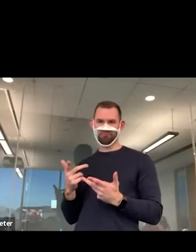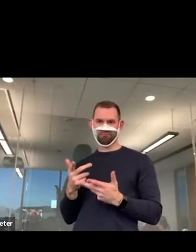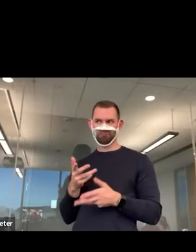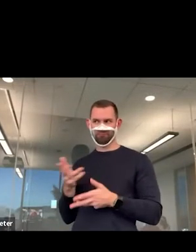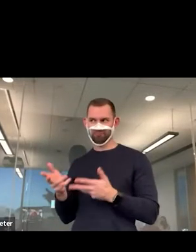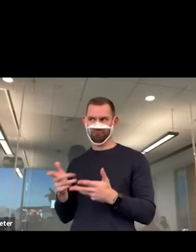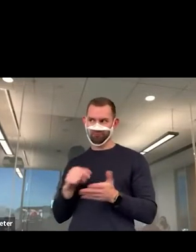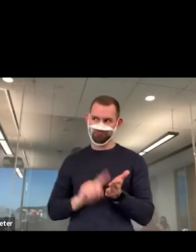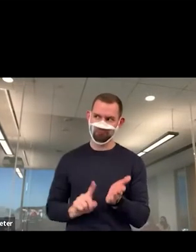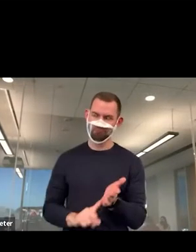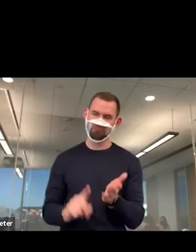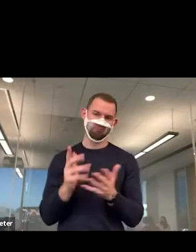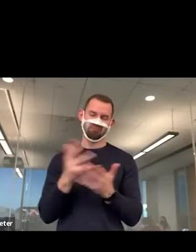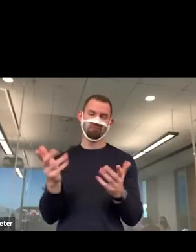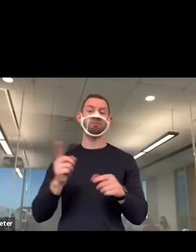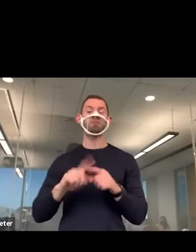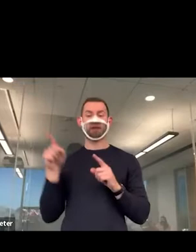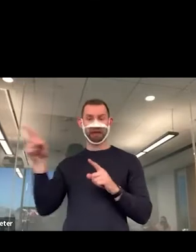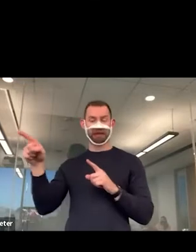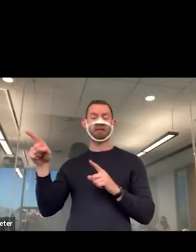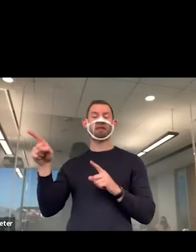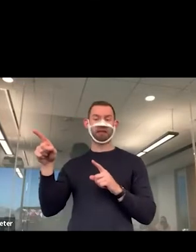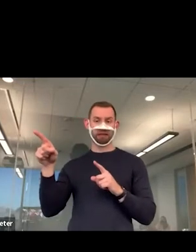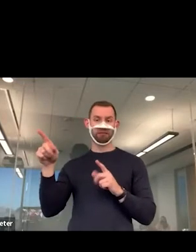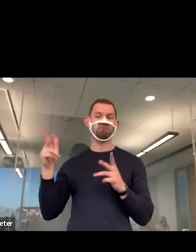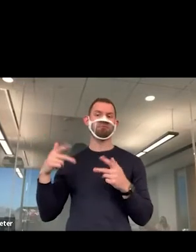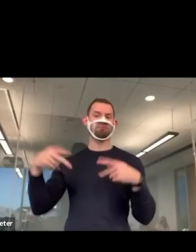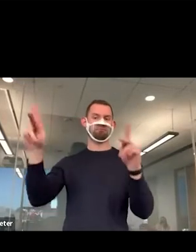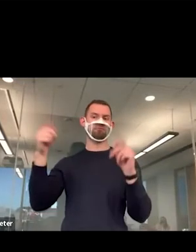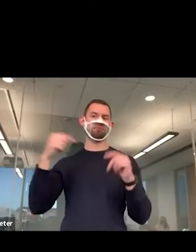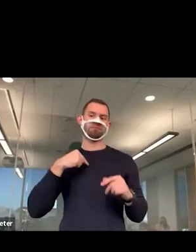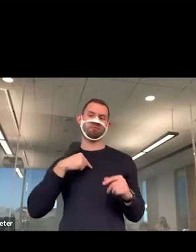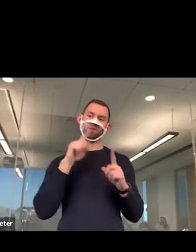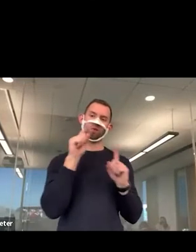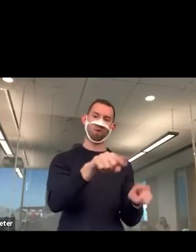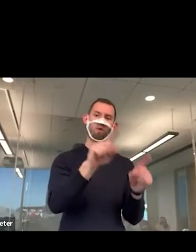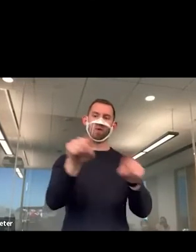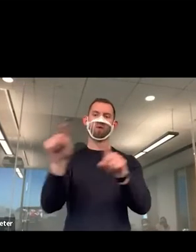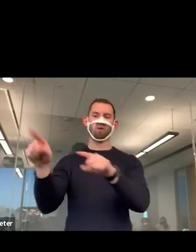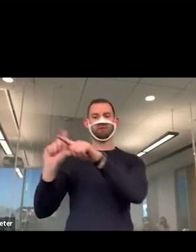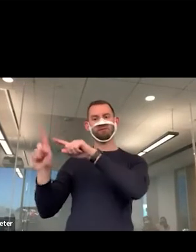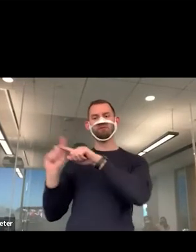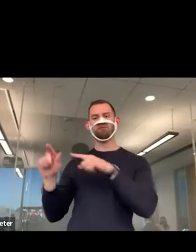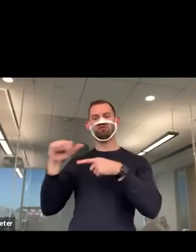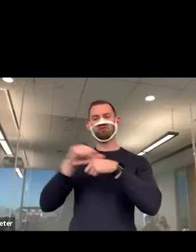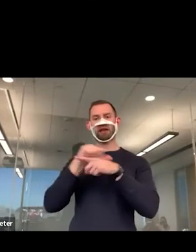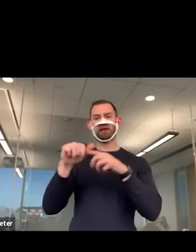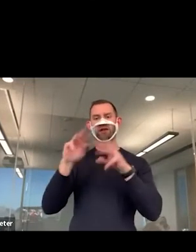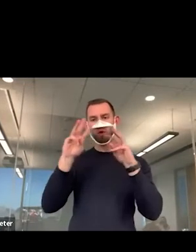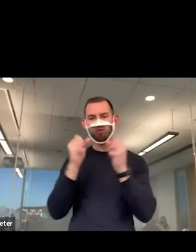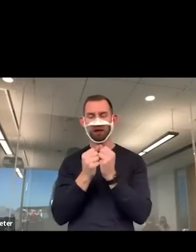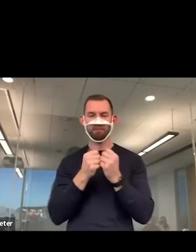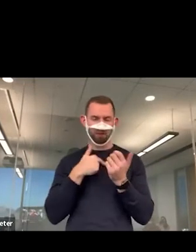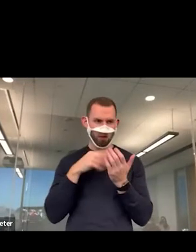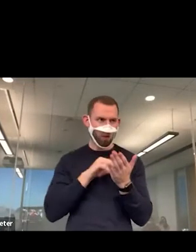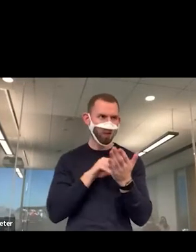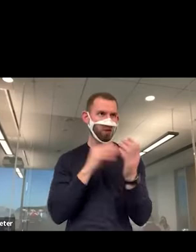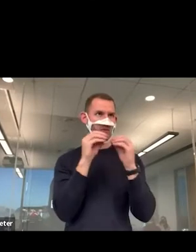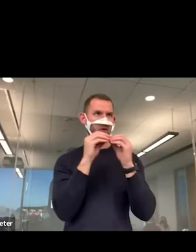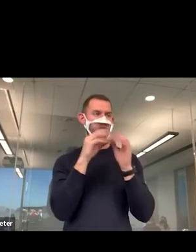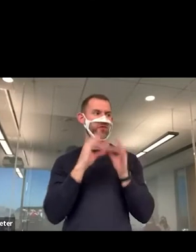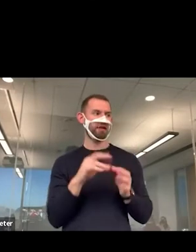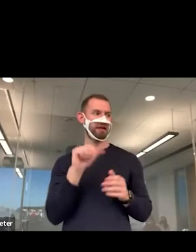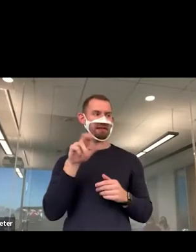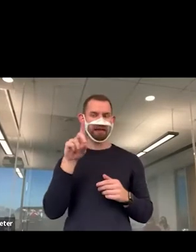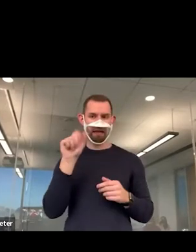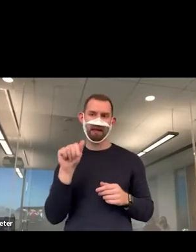things um that that allowed me to learn about the the ada and the more i learned the more i realized